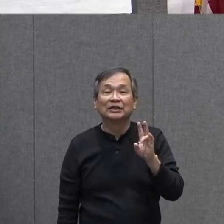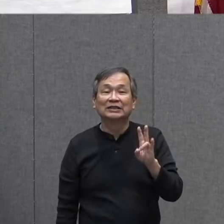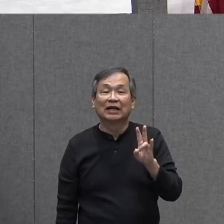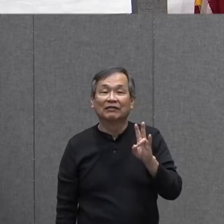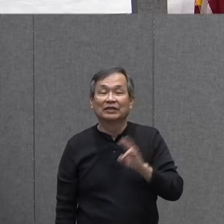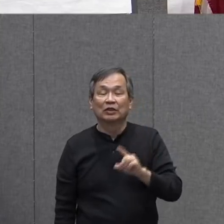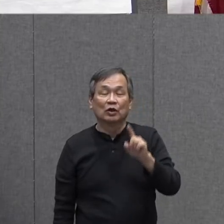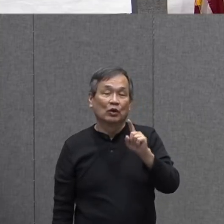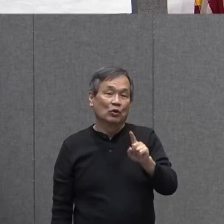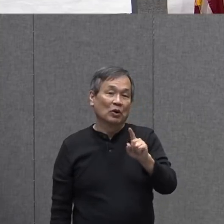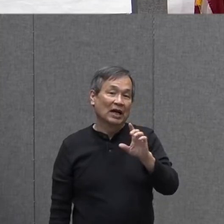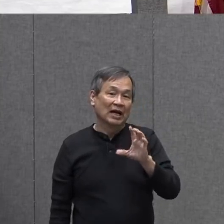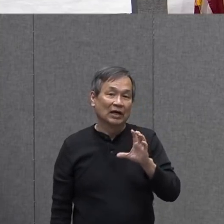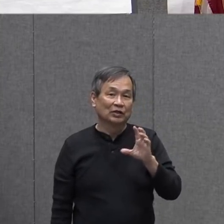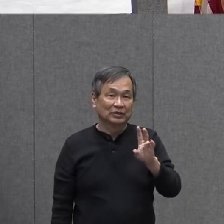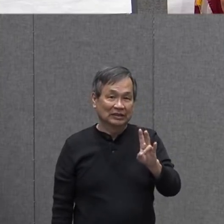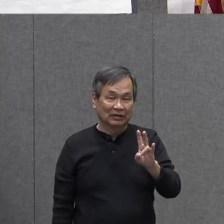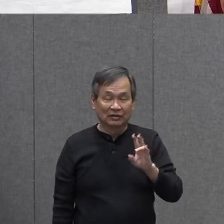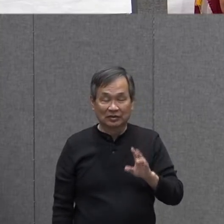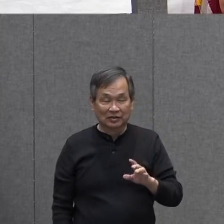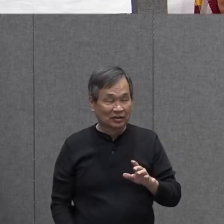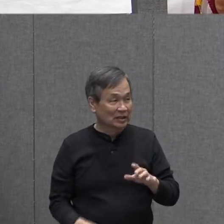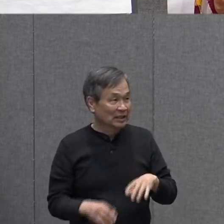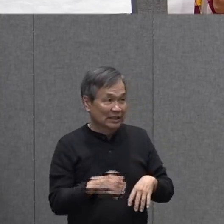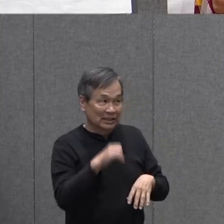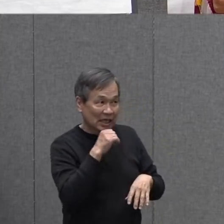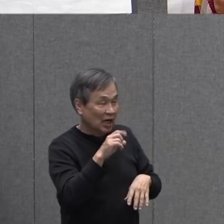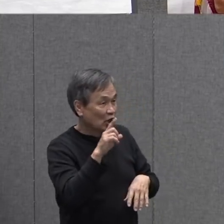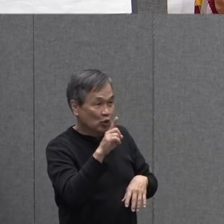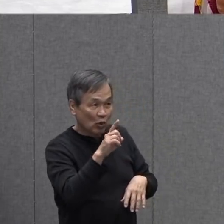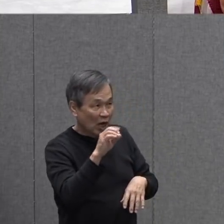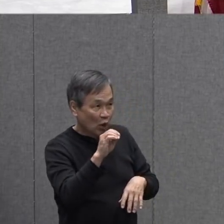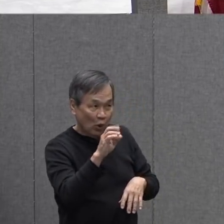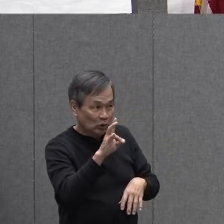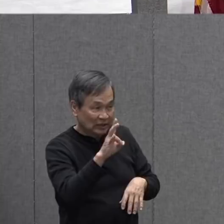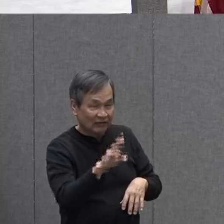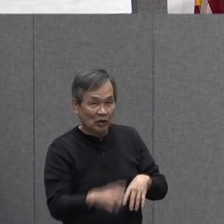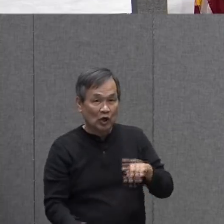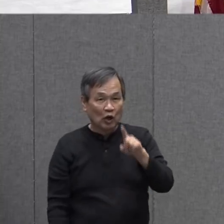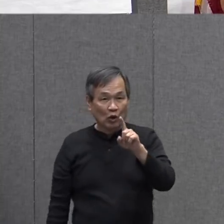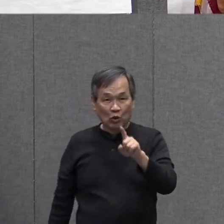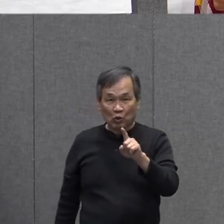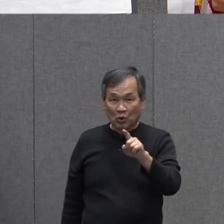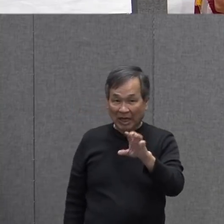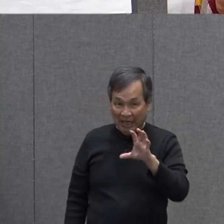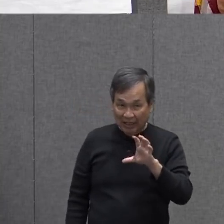You got it. Remember it's not one oh seven, it is one hundred seven.